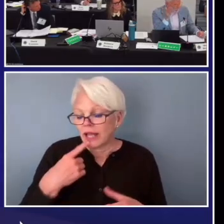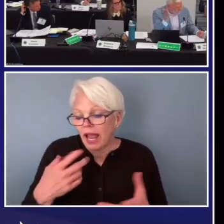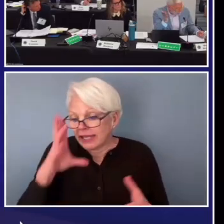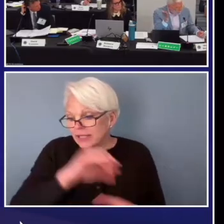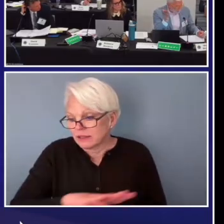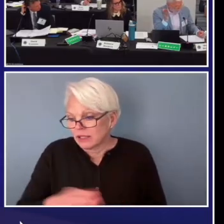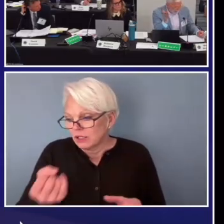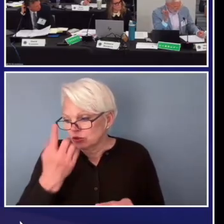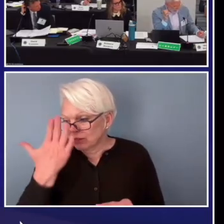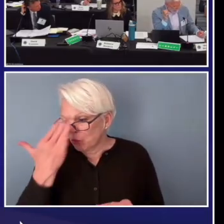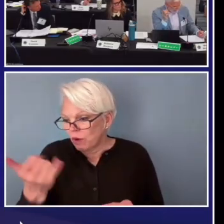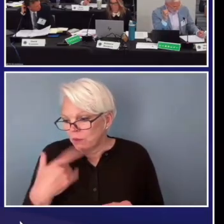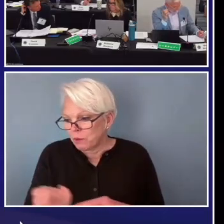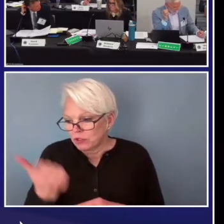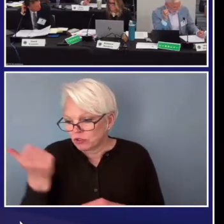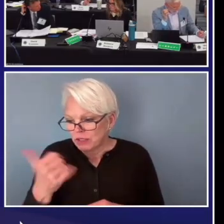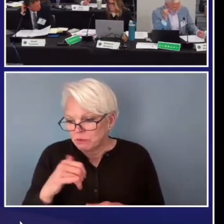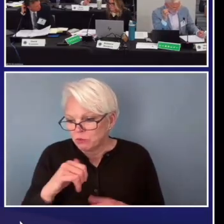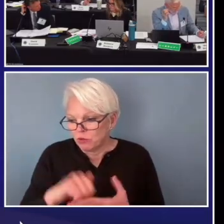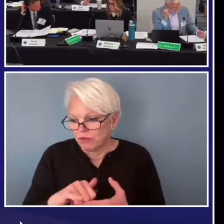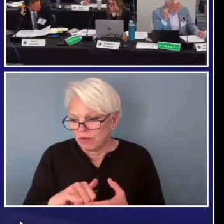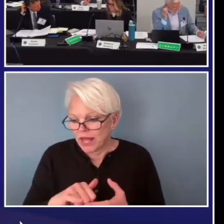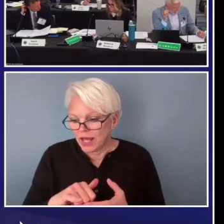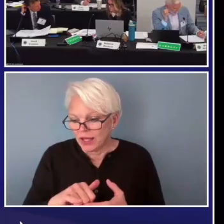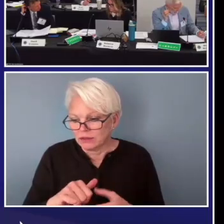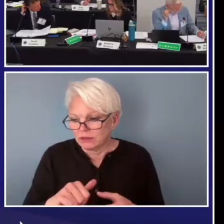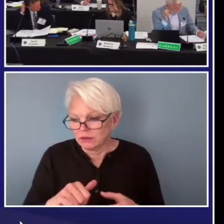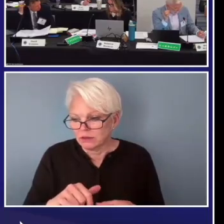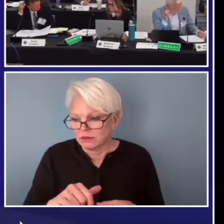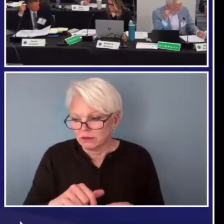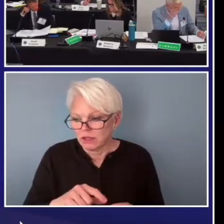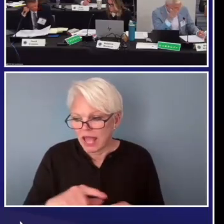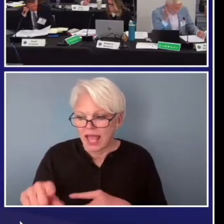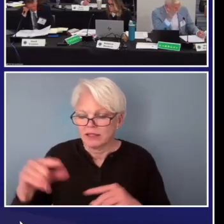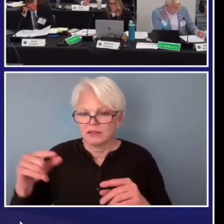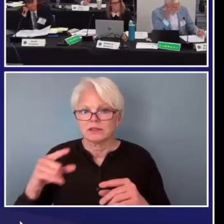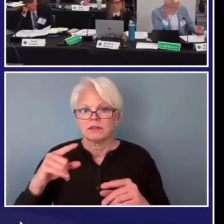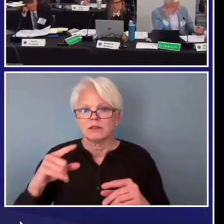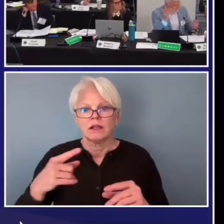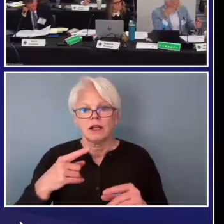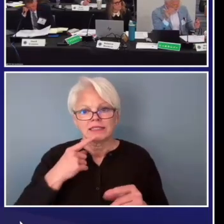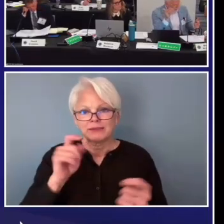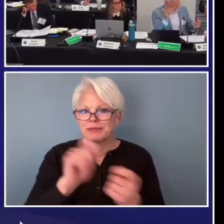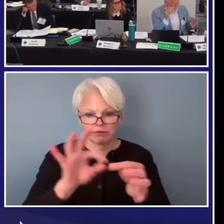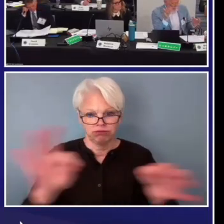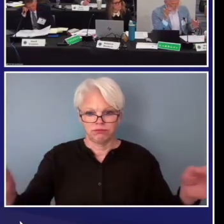that as a, um, stated expectation, unless, unless there's some, some expectation